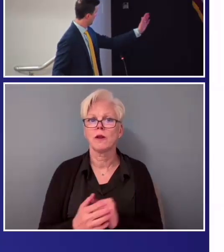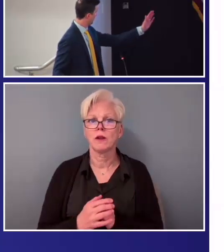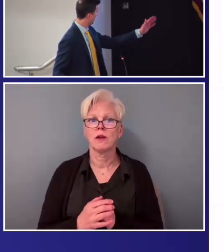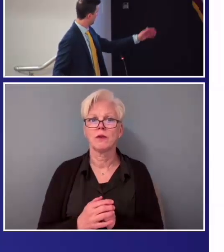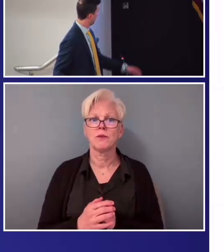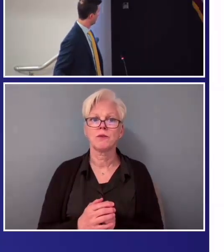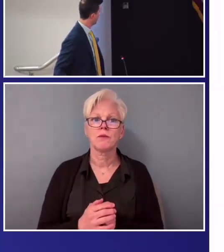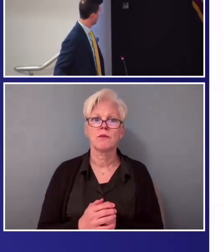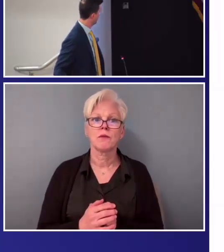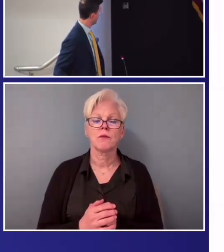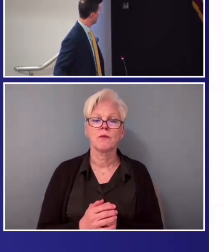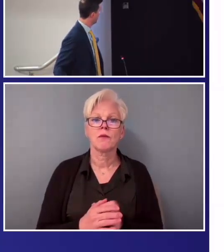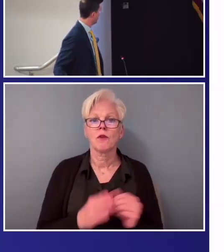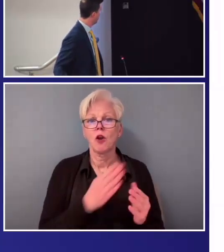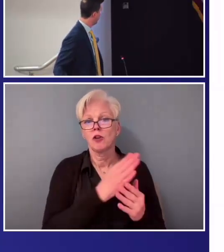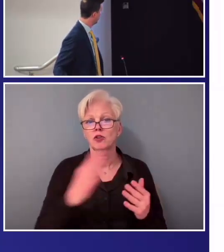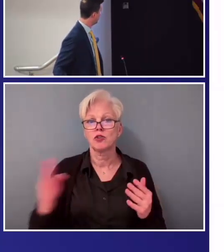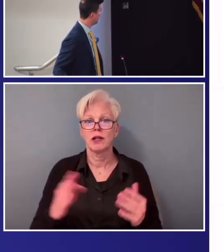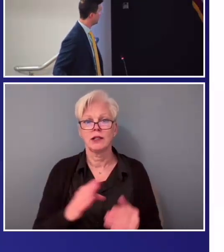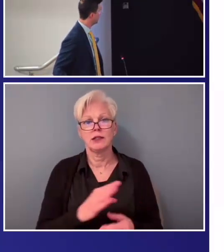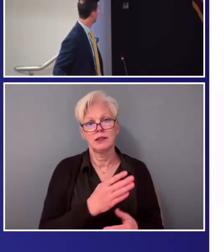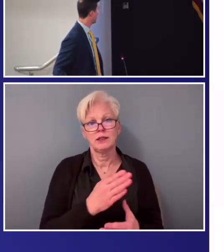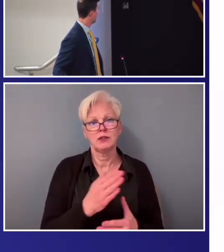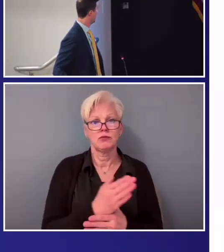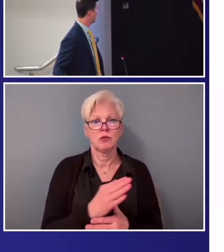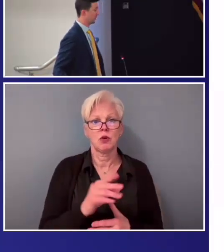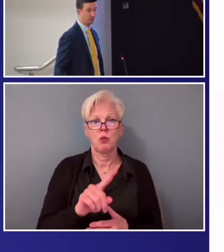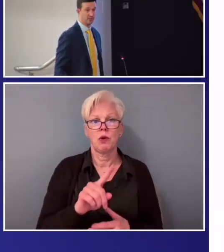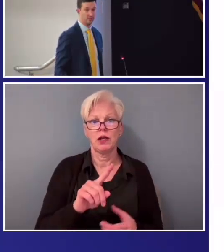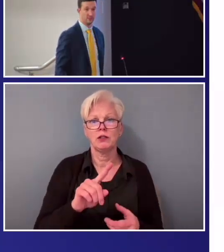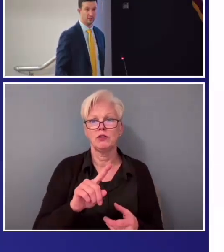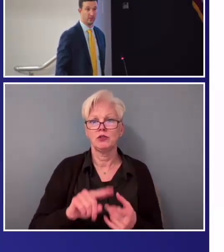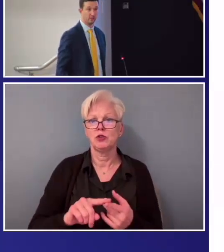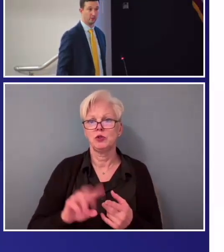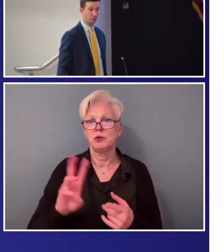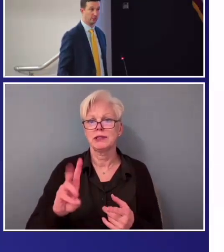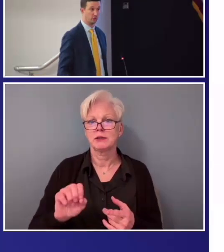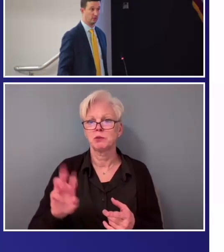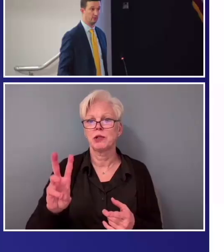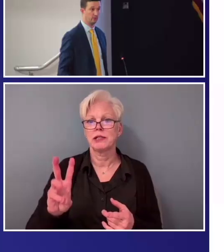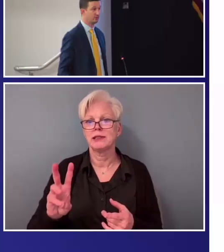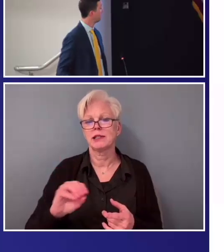Across the board, it ranges between 1 to 6.6% for the other credential levels.